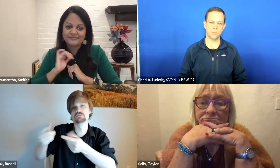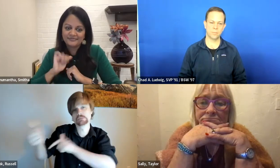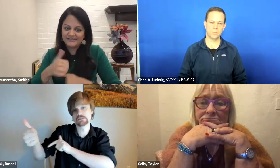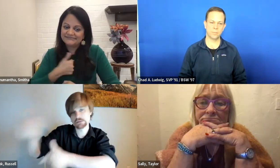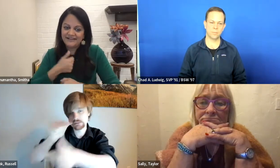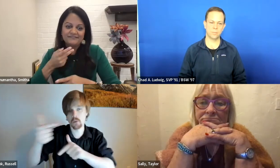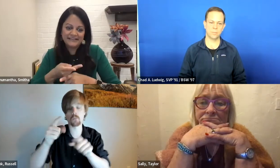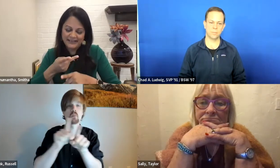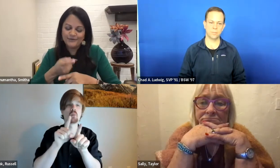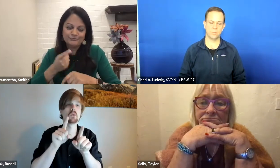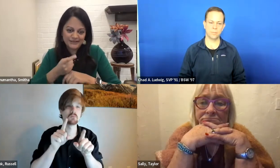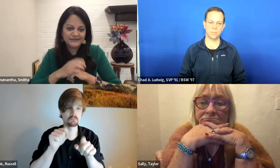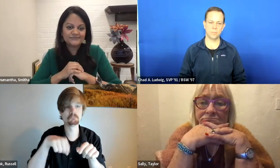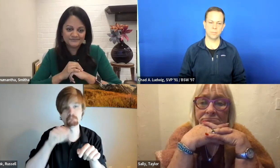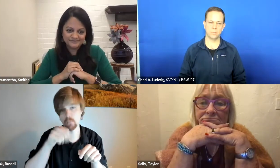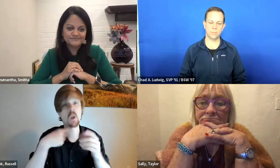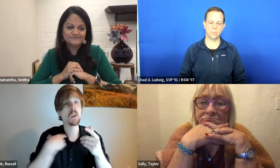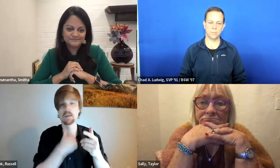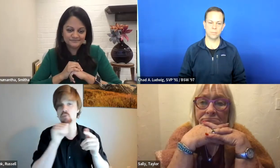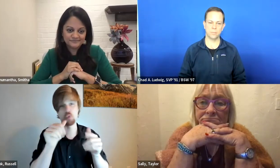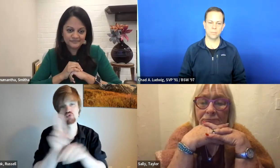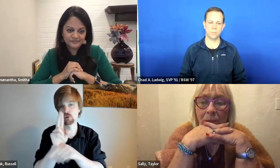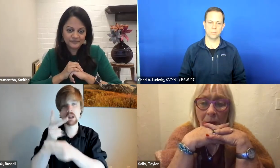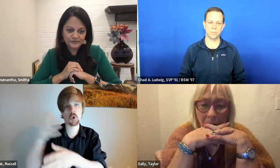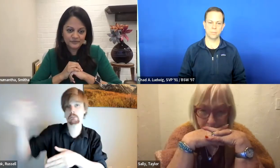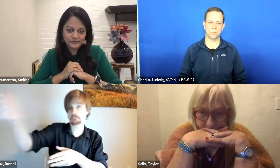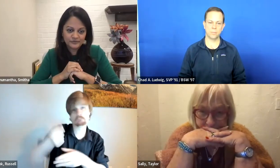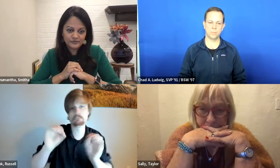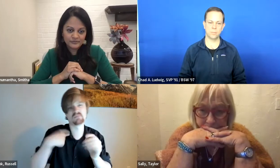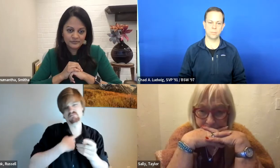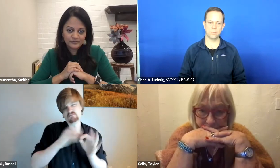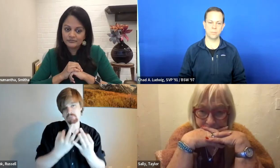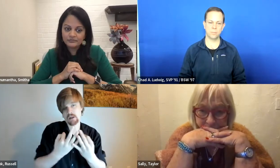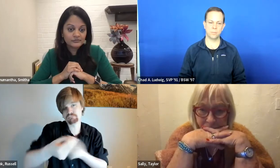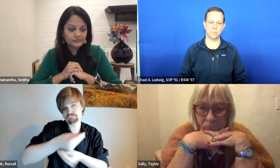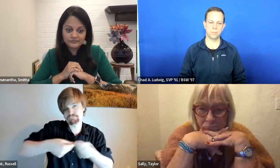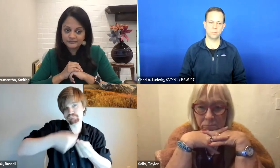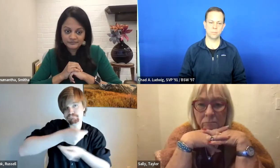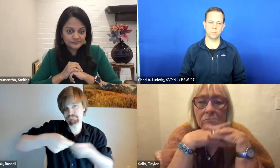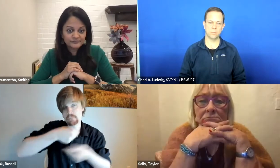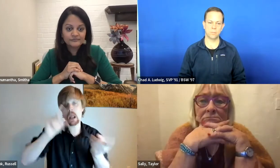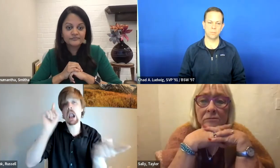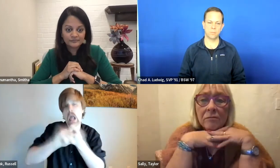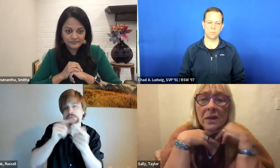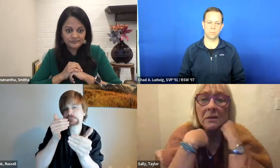because otherwise, we would have been burned out, so just being able to take turns with that and, you know, everybody, was able to have a bit of a break,